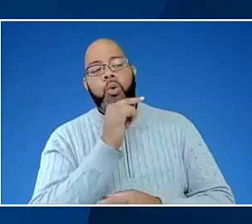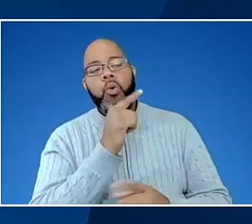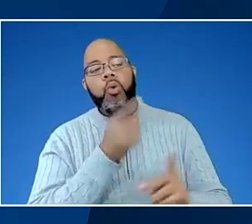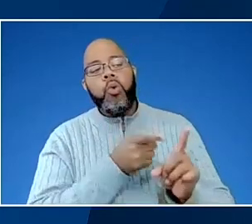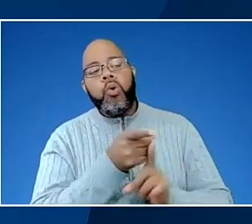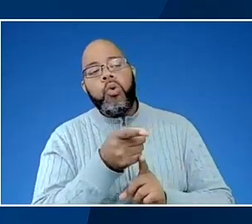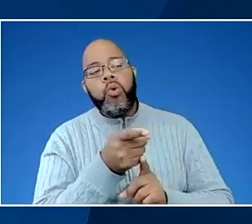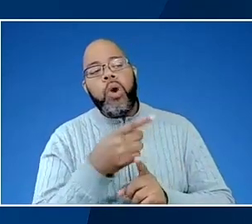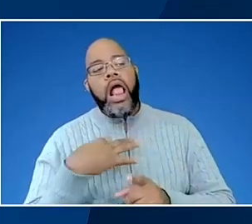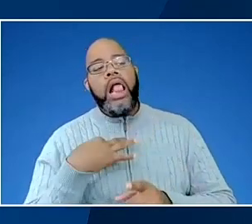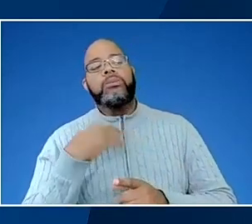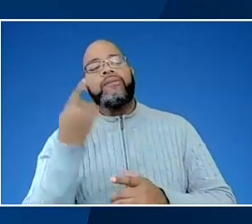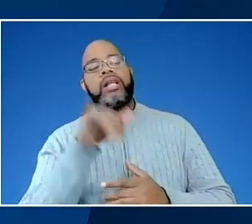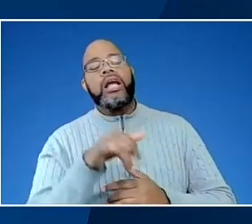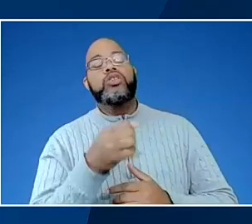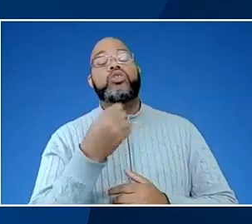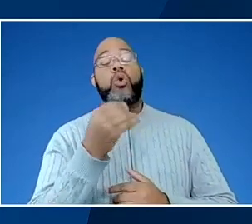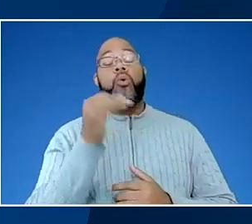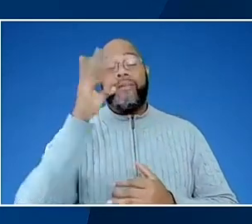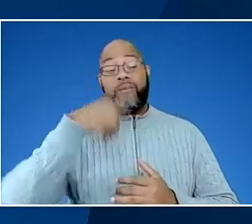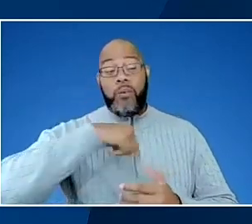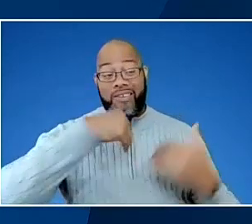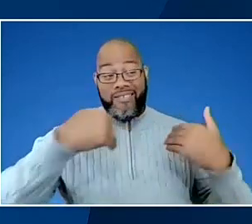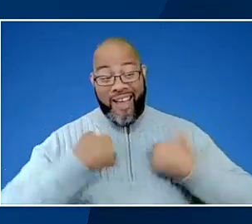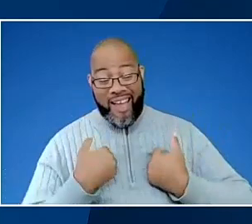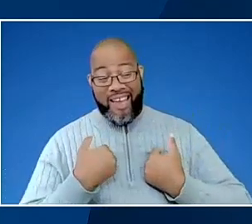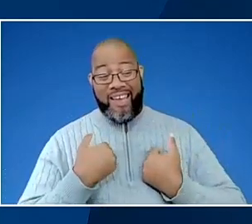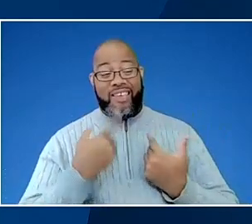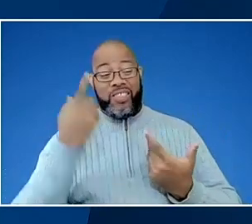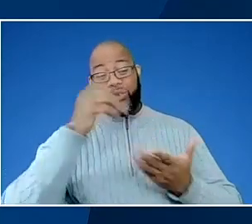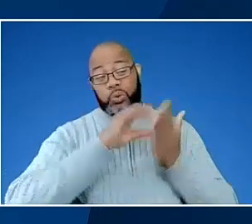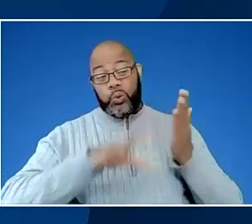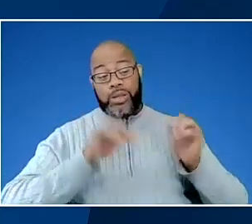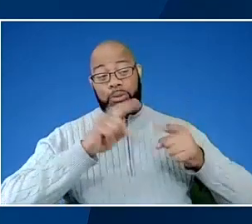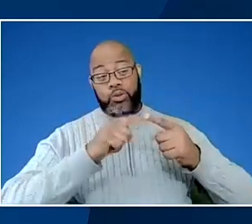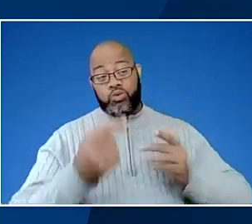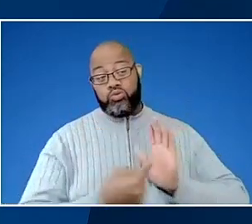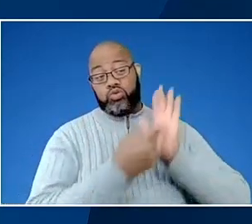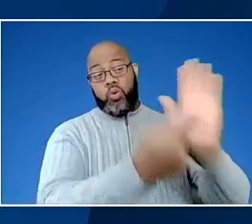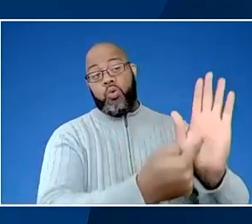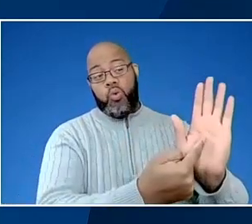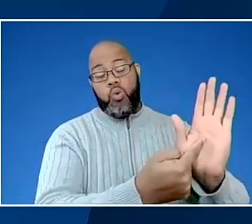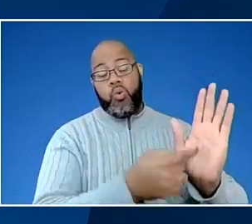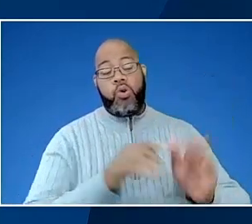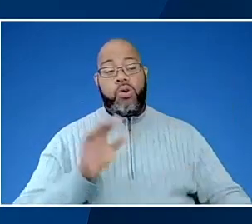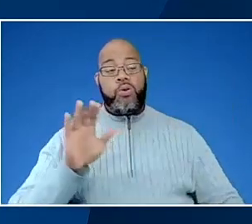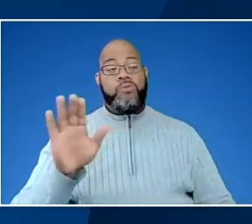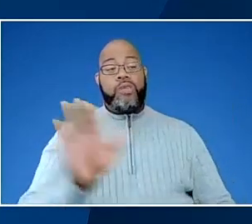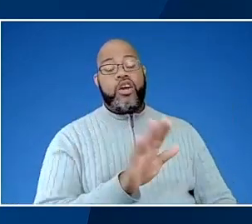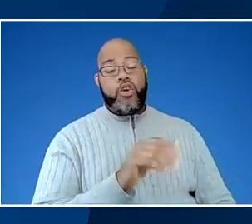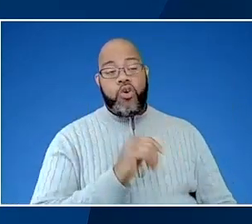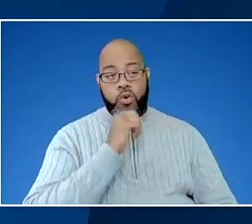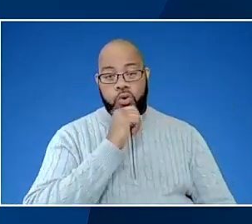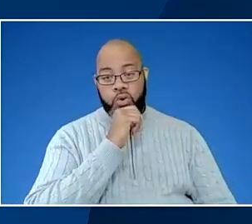So if we had- I think if students were able to present their, you know, their